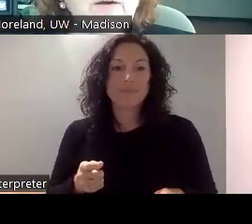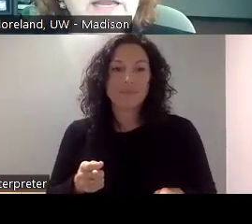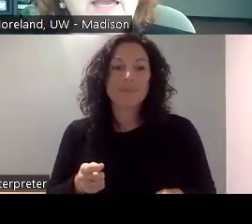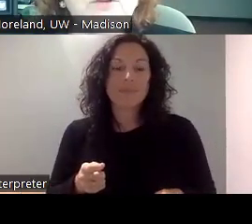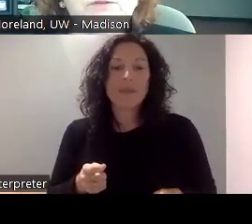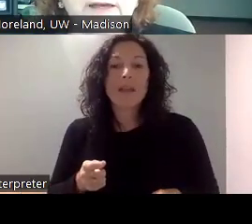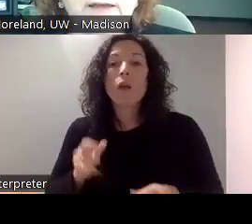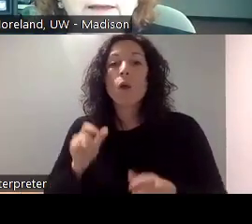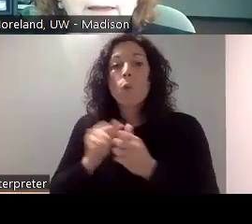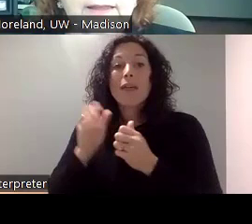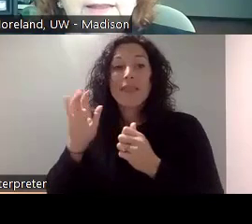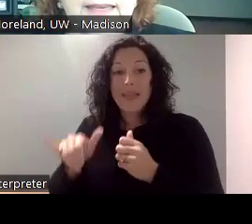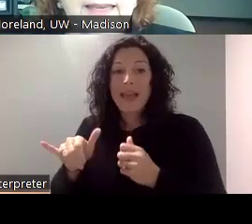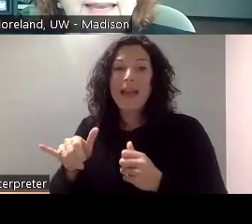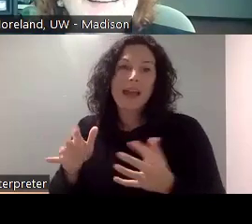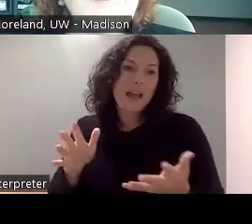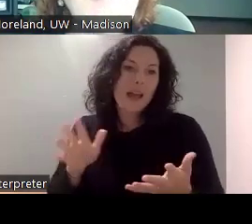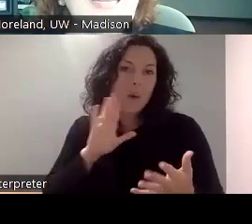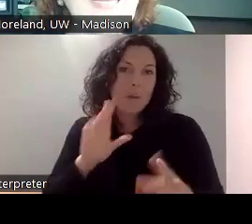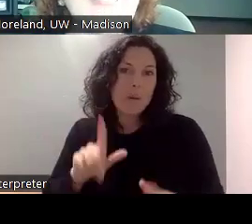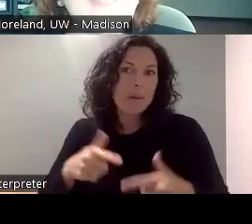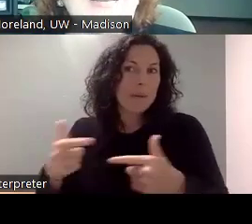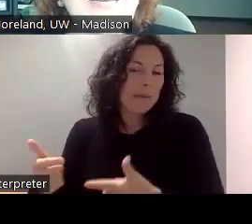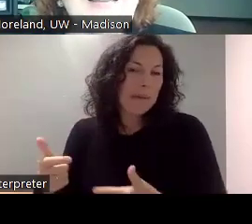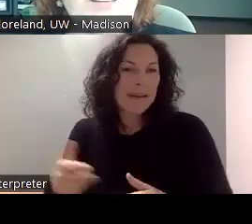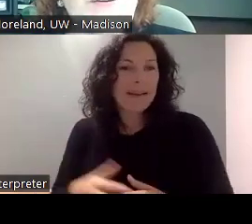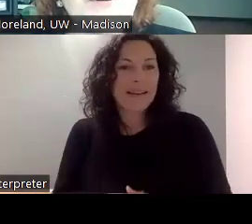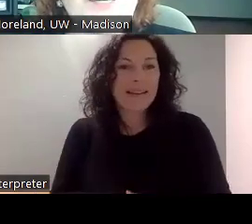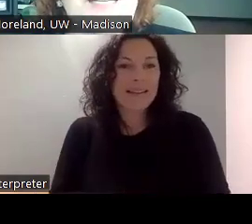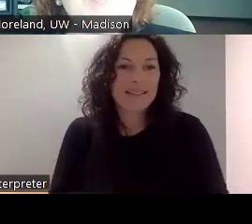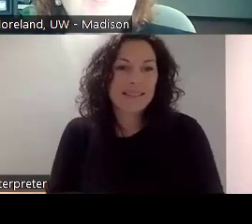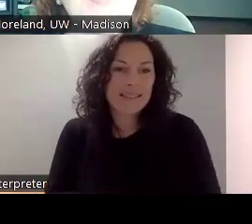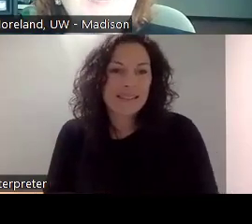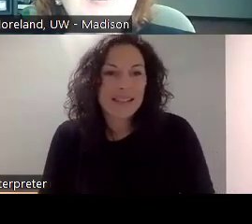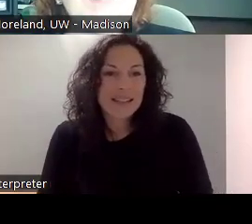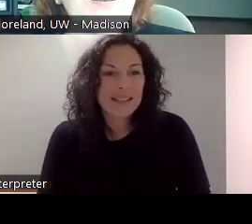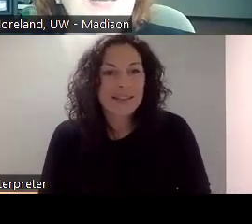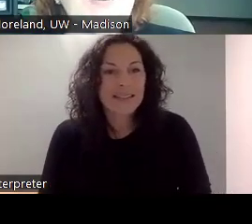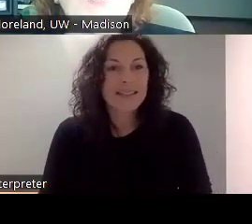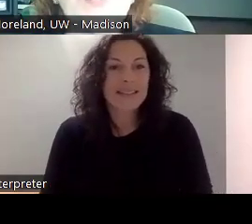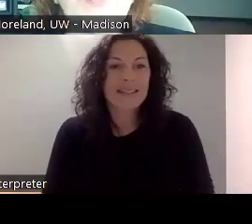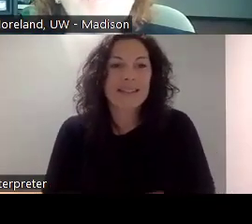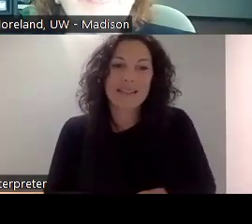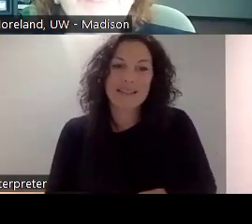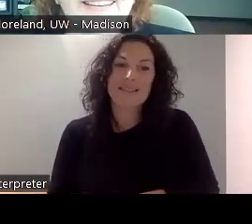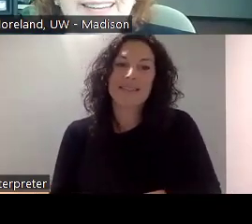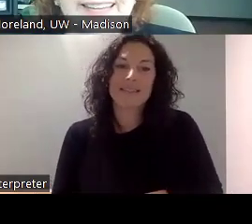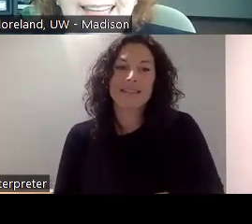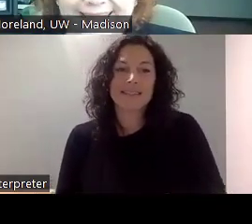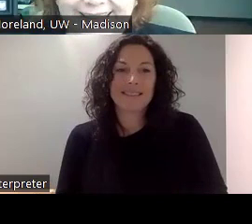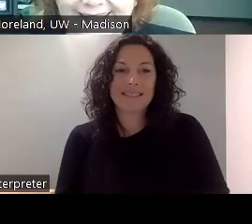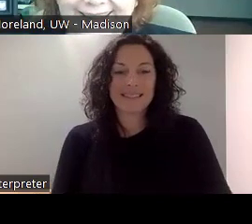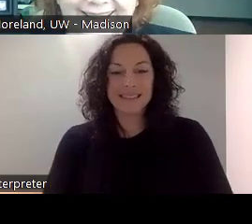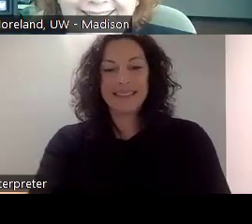"I gave you the headline that you have really interesting stuff," so I think we want to go to Missy and Geeta.